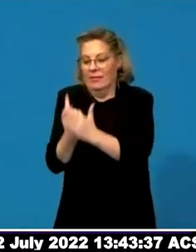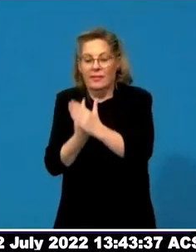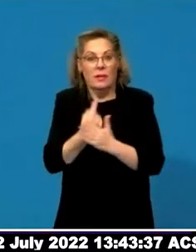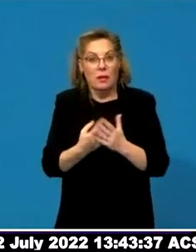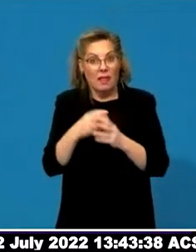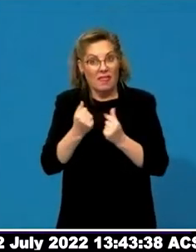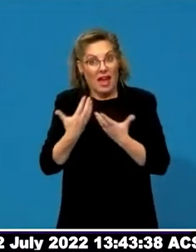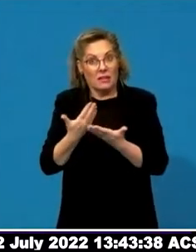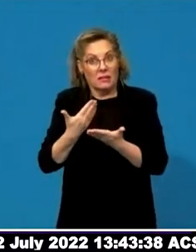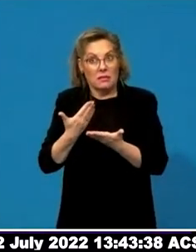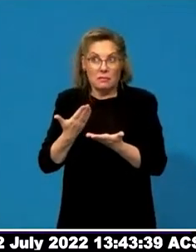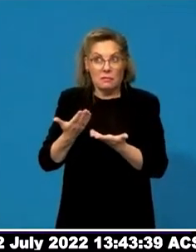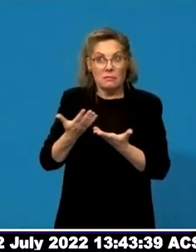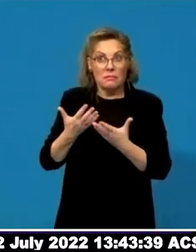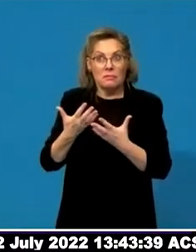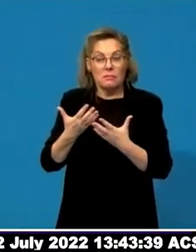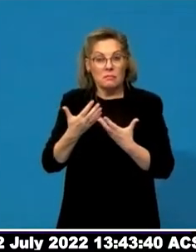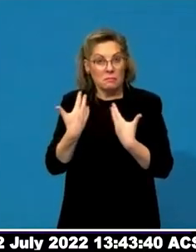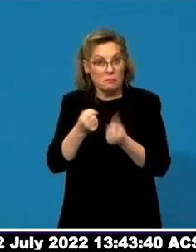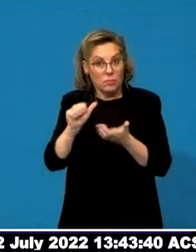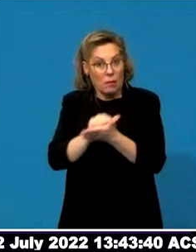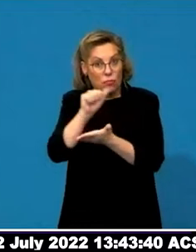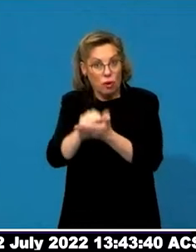people having cultural supports in their plans?